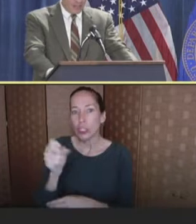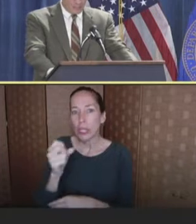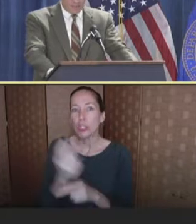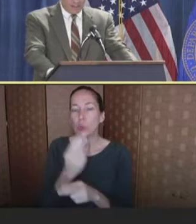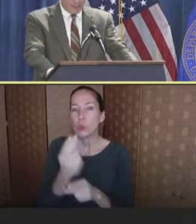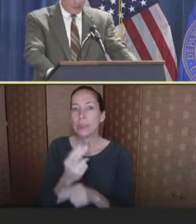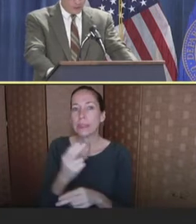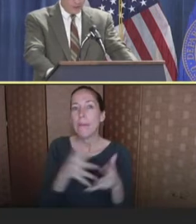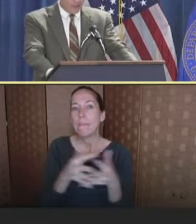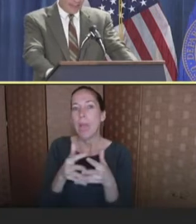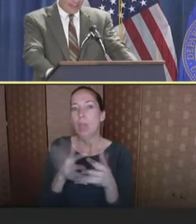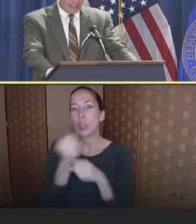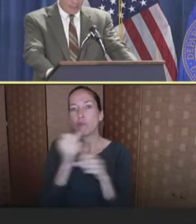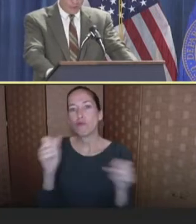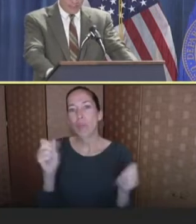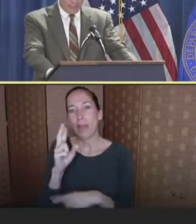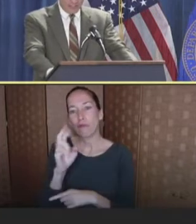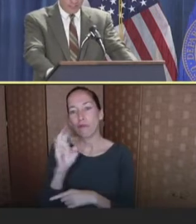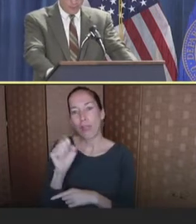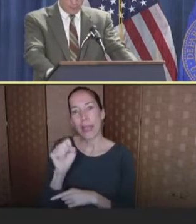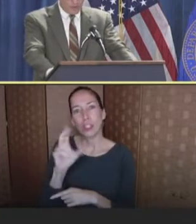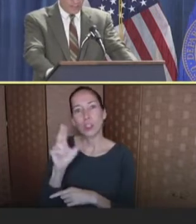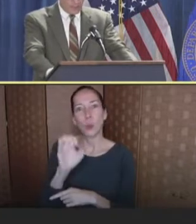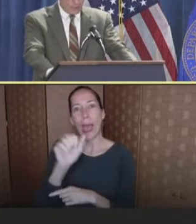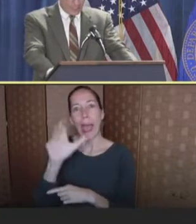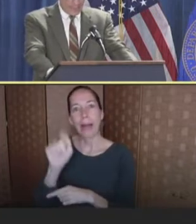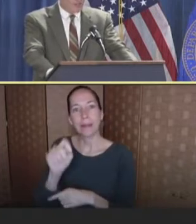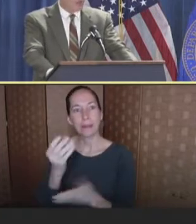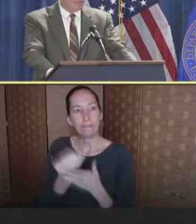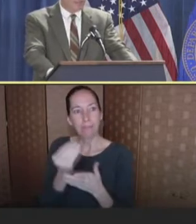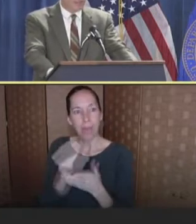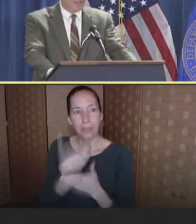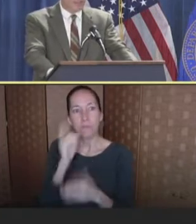provide culturally and linguistically appropriate communication materials.